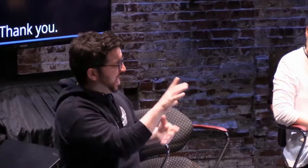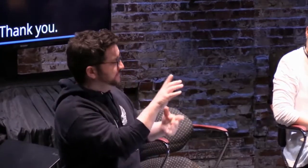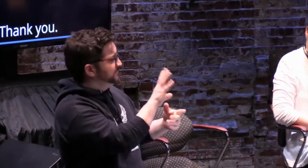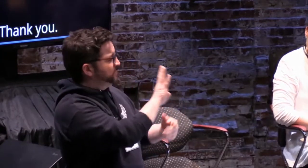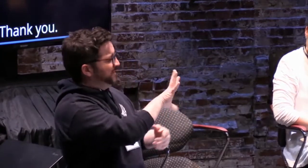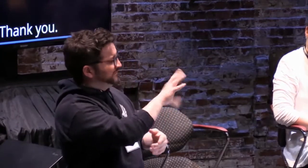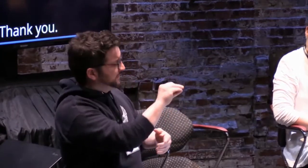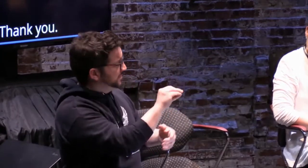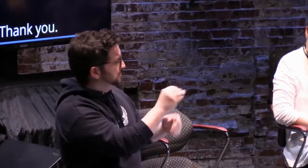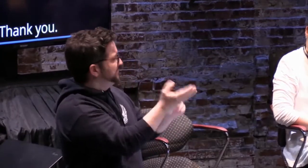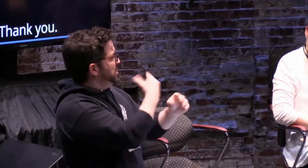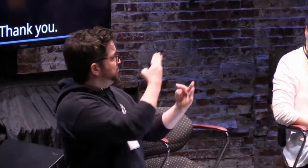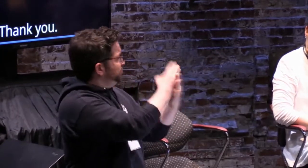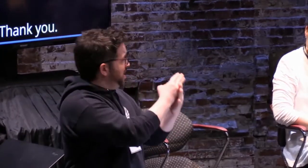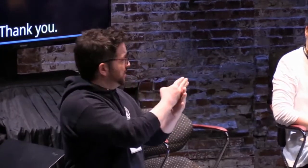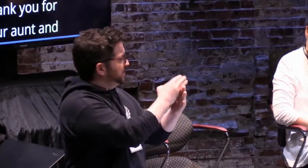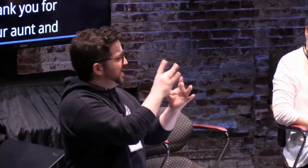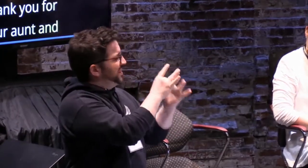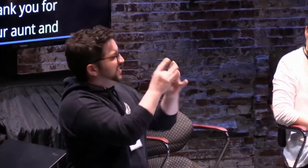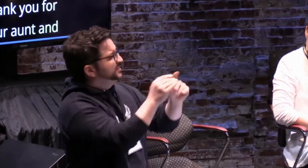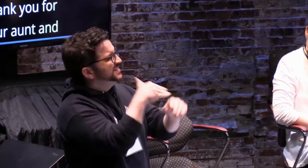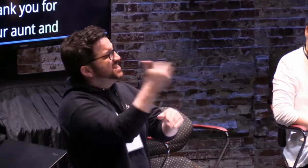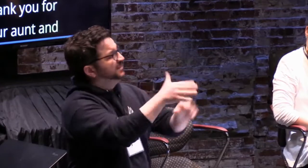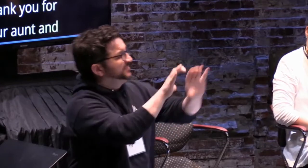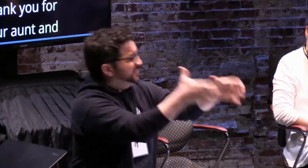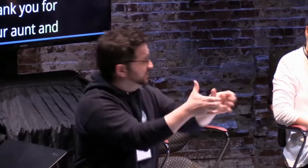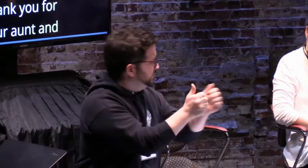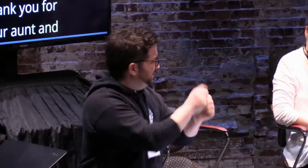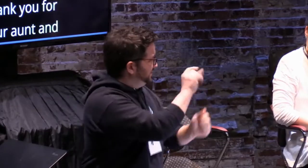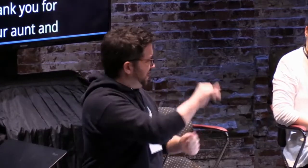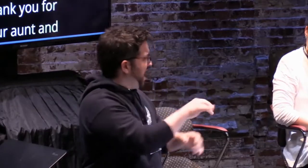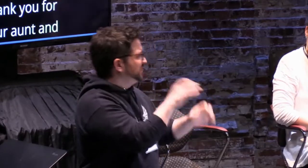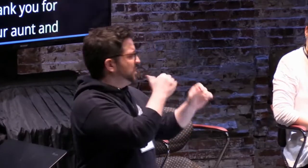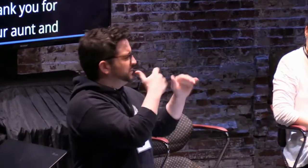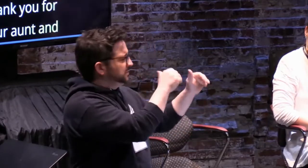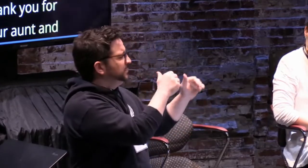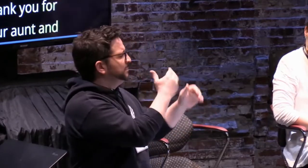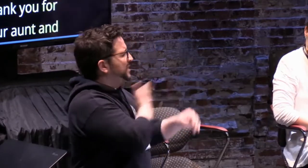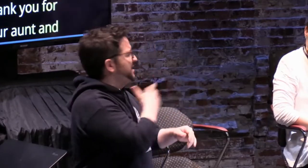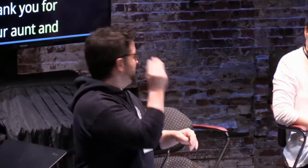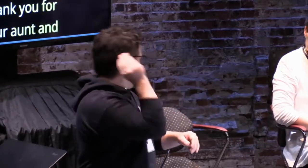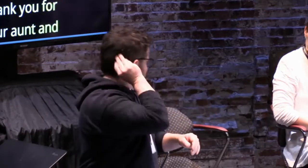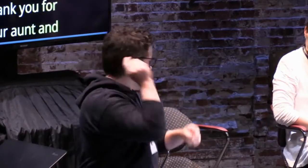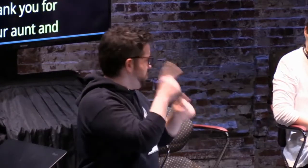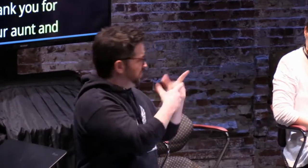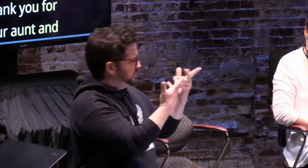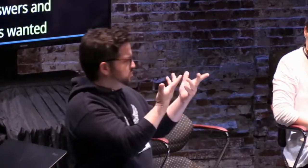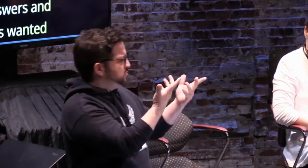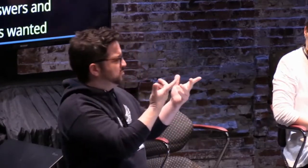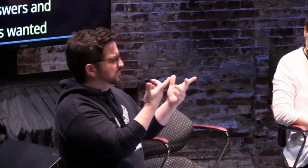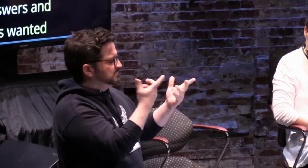So we're here for 4:45, 4:50 when we get here. That's gonna go to the next panel that we're gonna speak about.